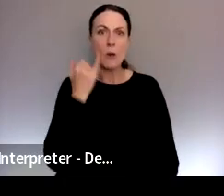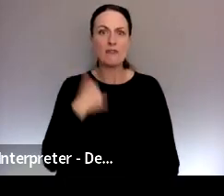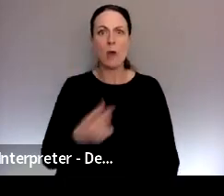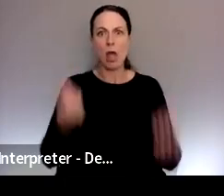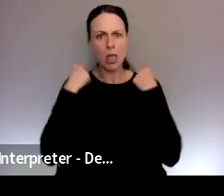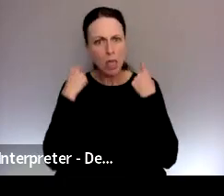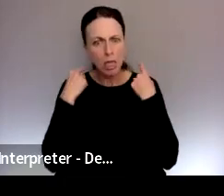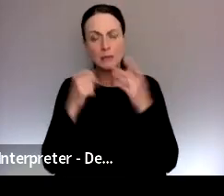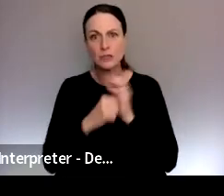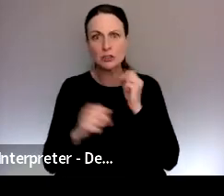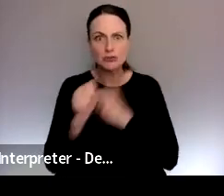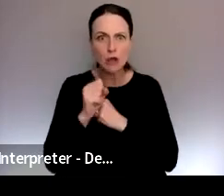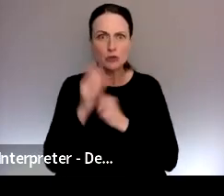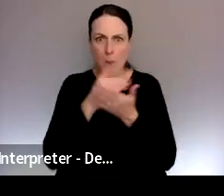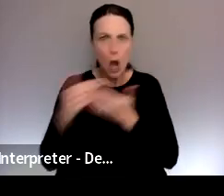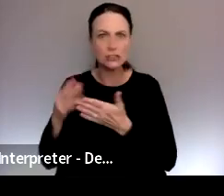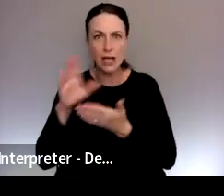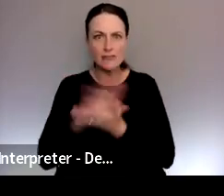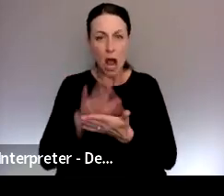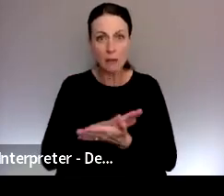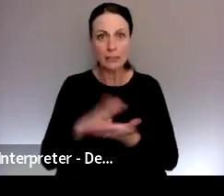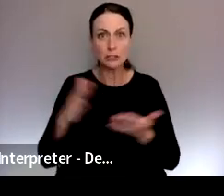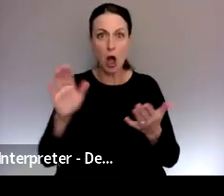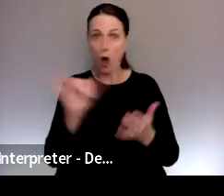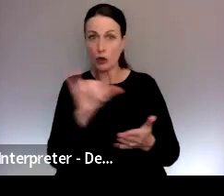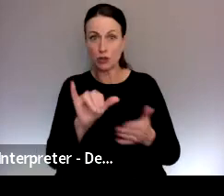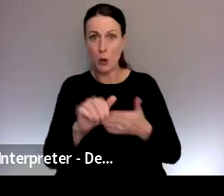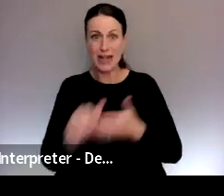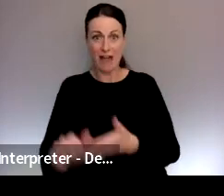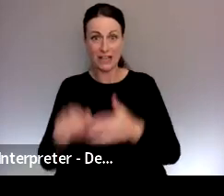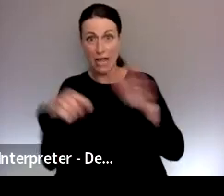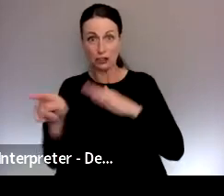that the structural elements in documents and web pages are also navigation points,